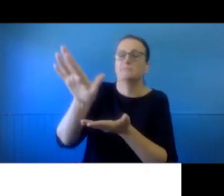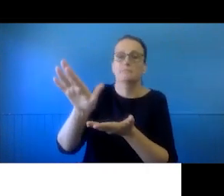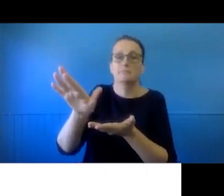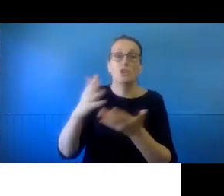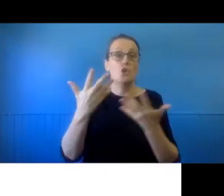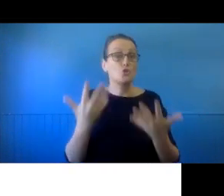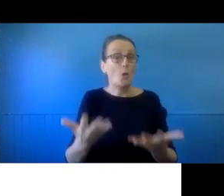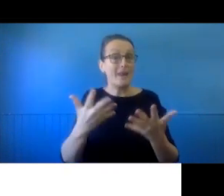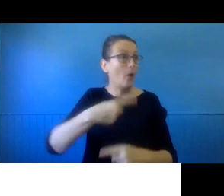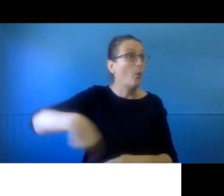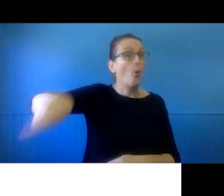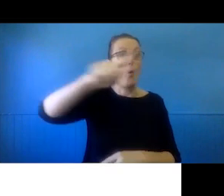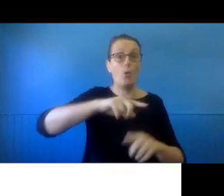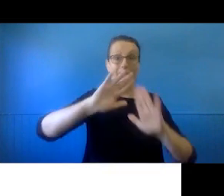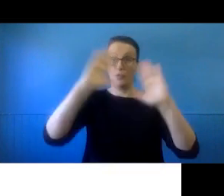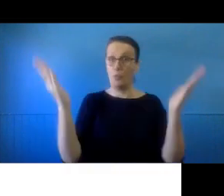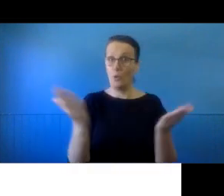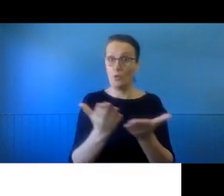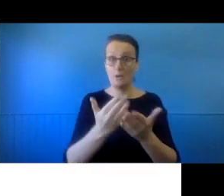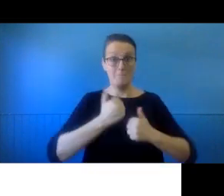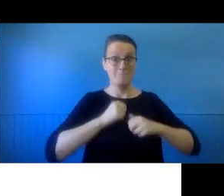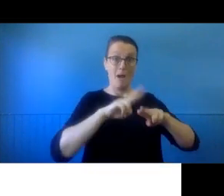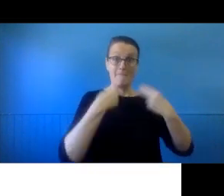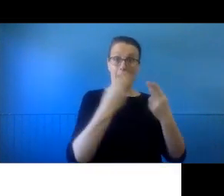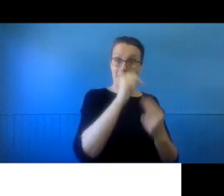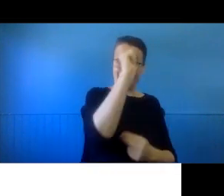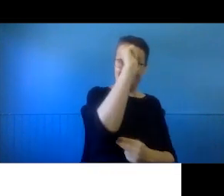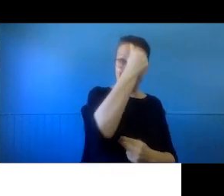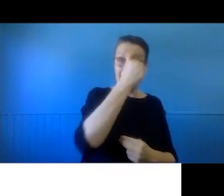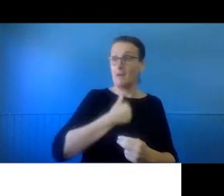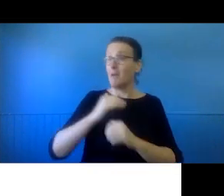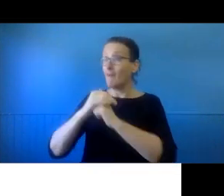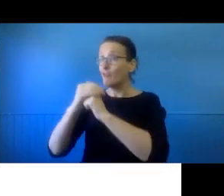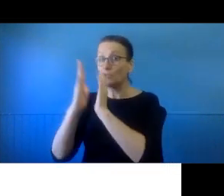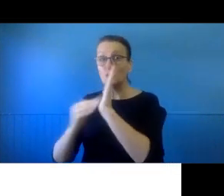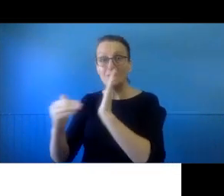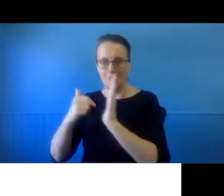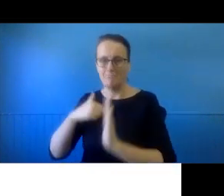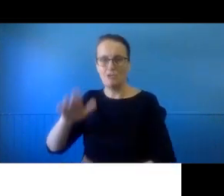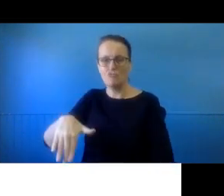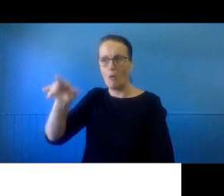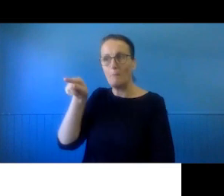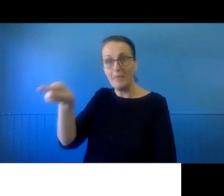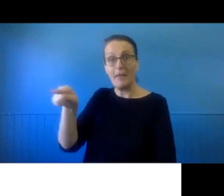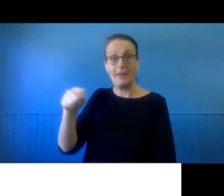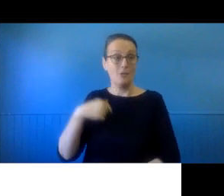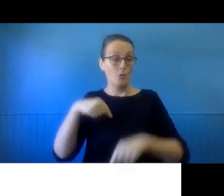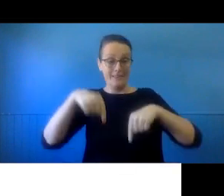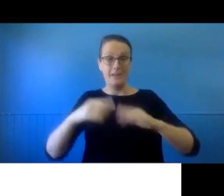us across the world, from my family in India to my friends in New Zealand, where I grew up, to my neighbours here in West Gippsland,